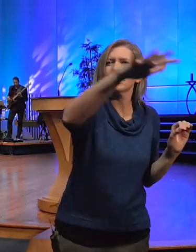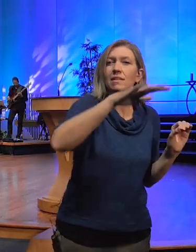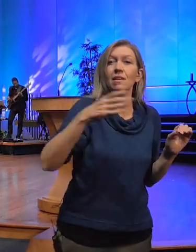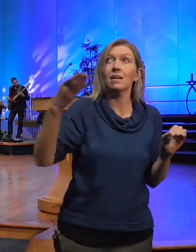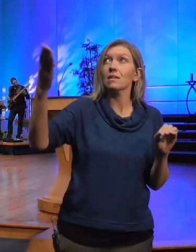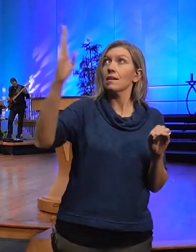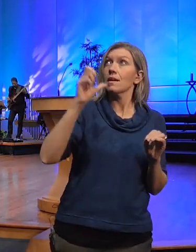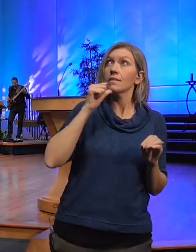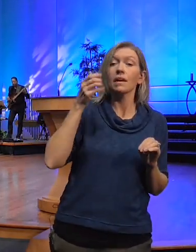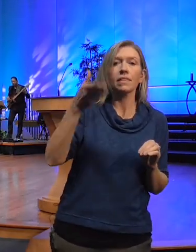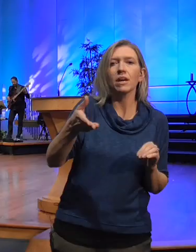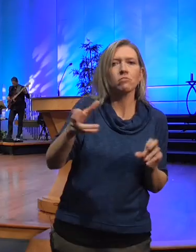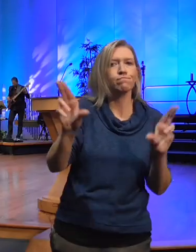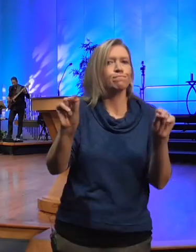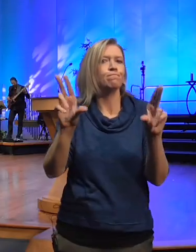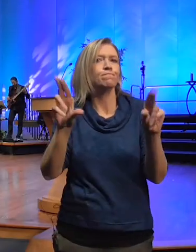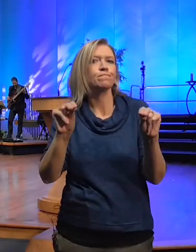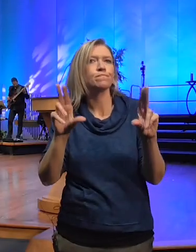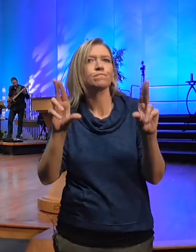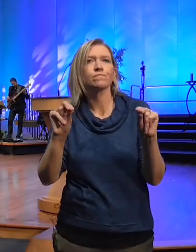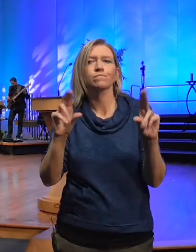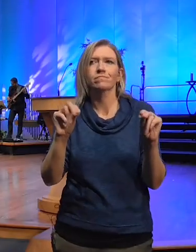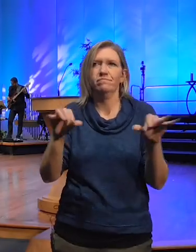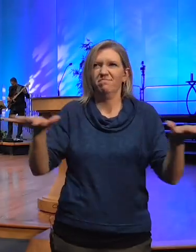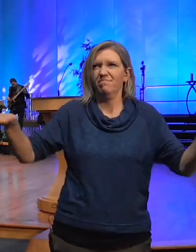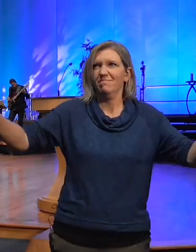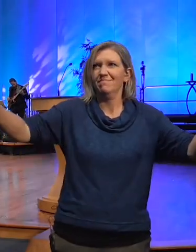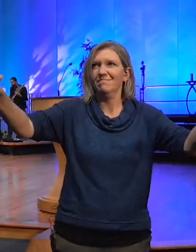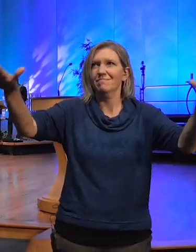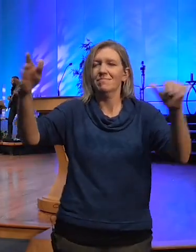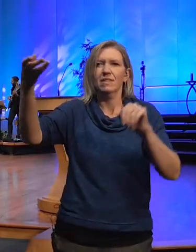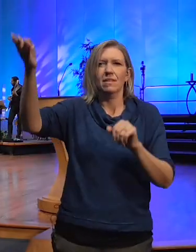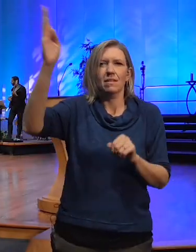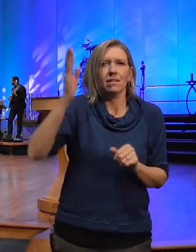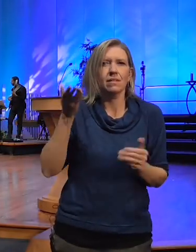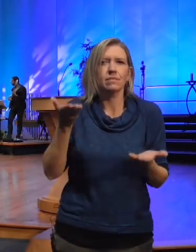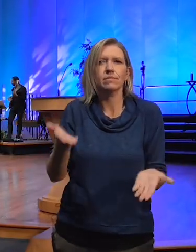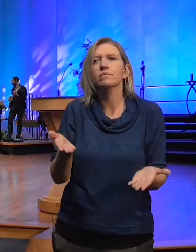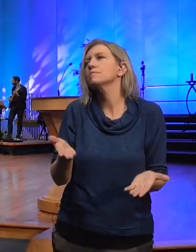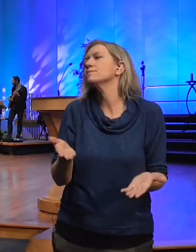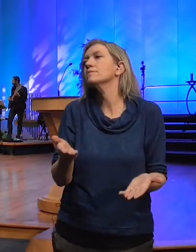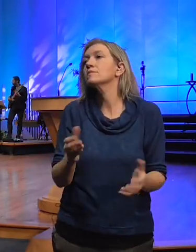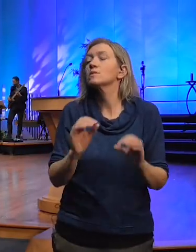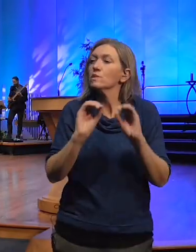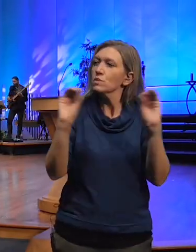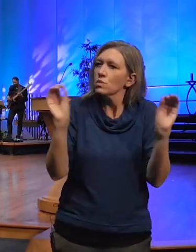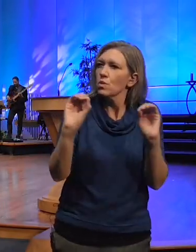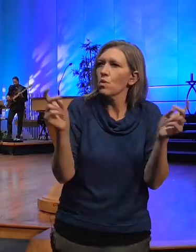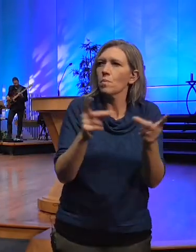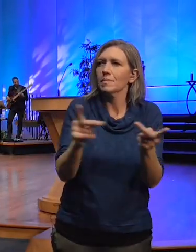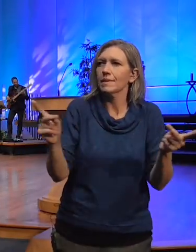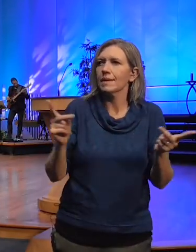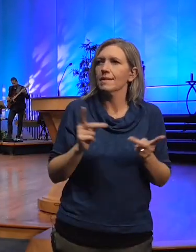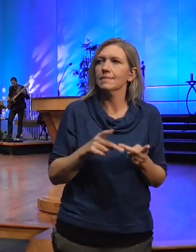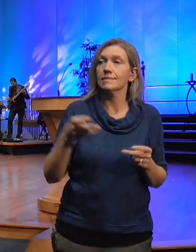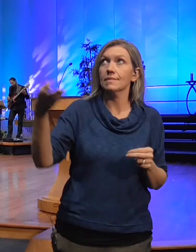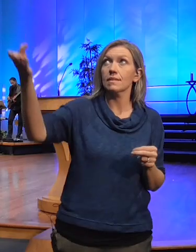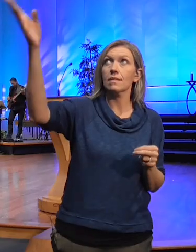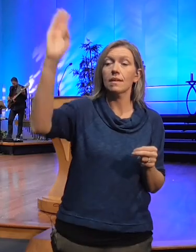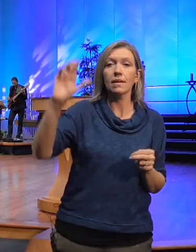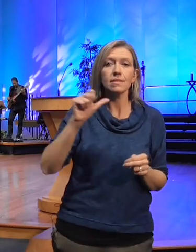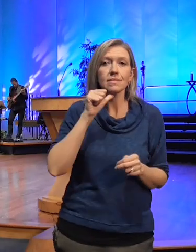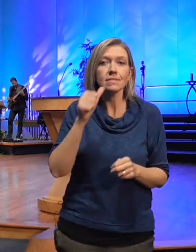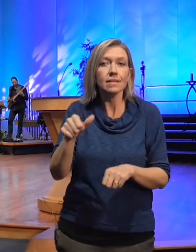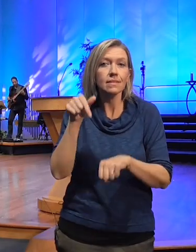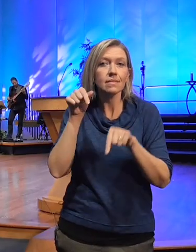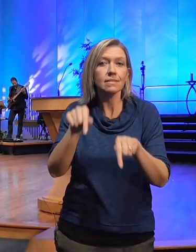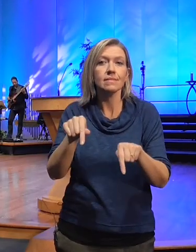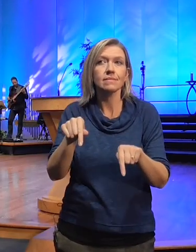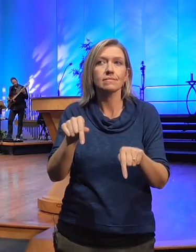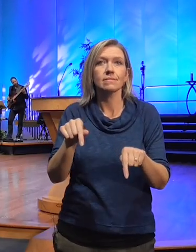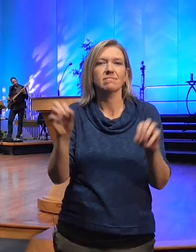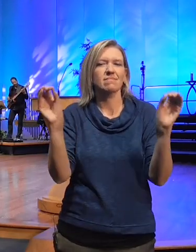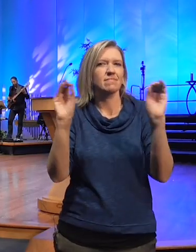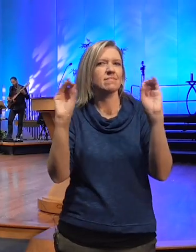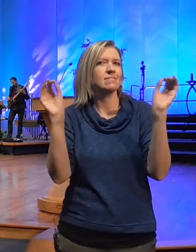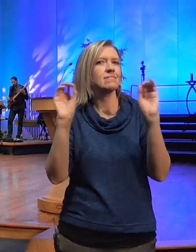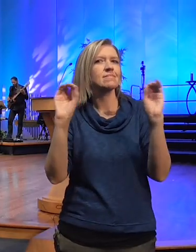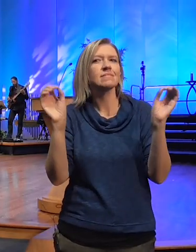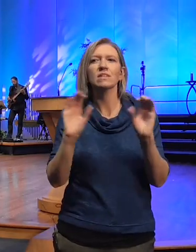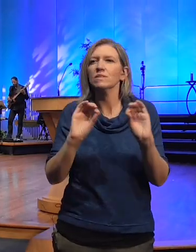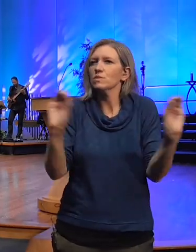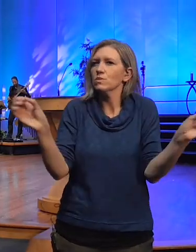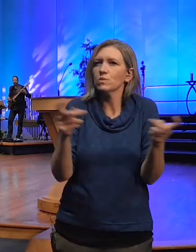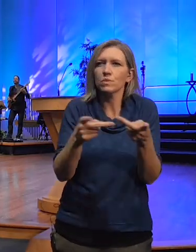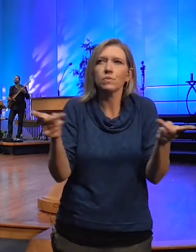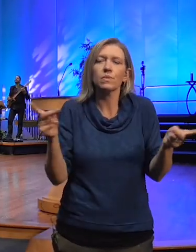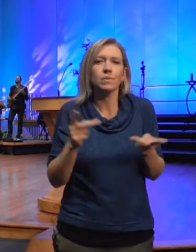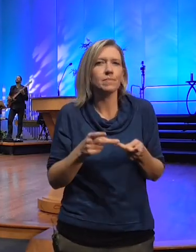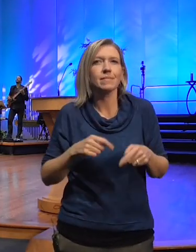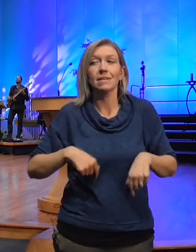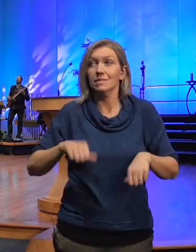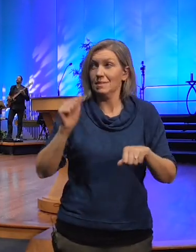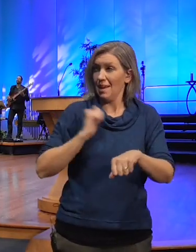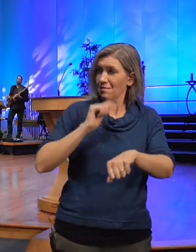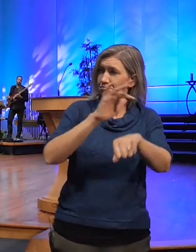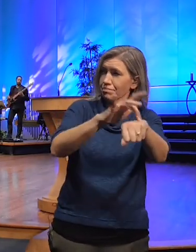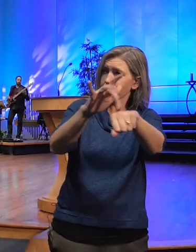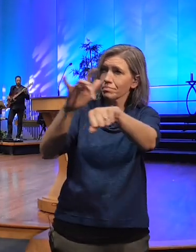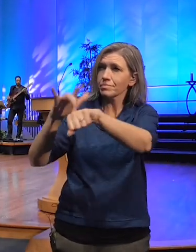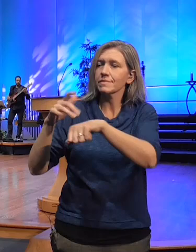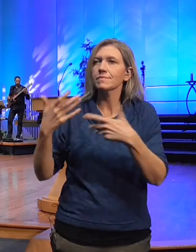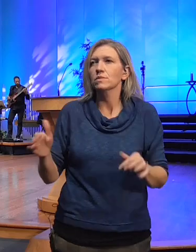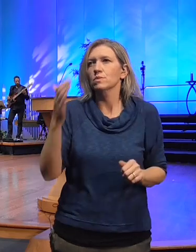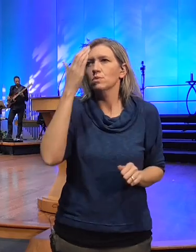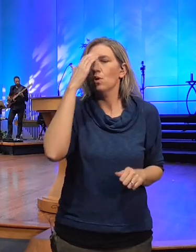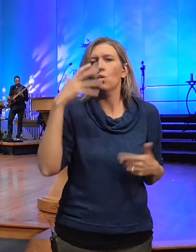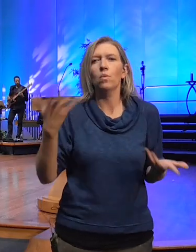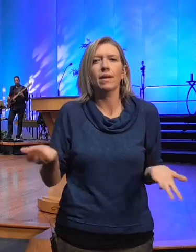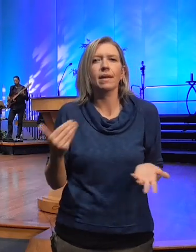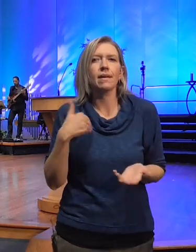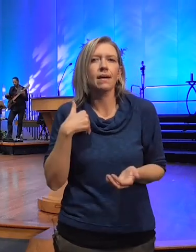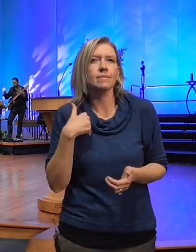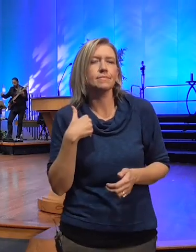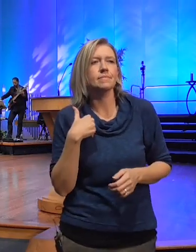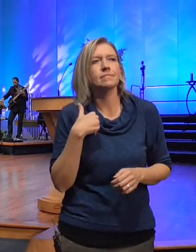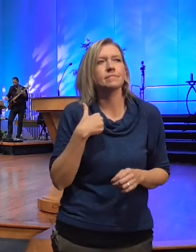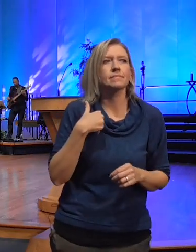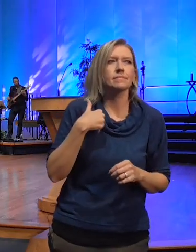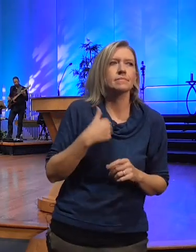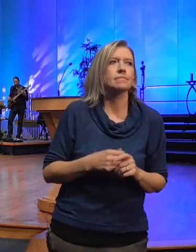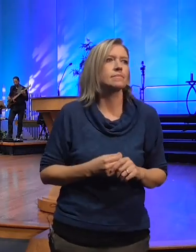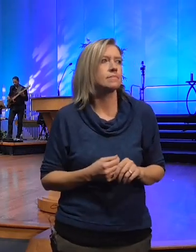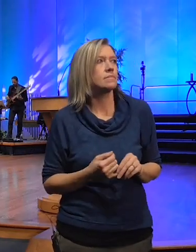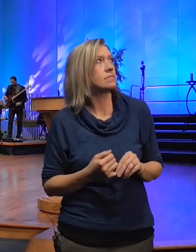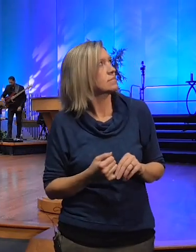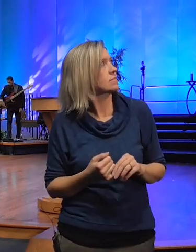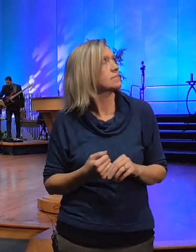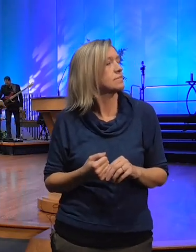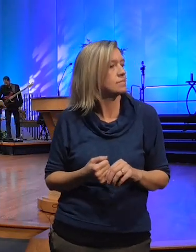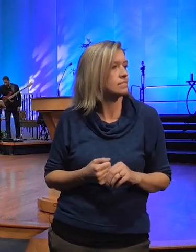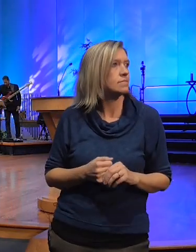not there is nowhere that God is Not everywhere I am I know what I got I forgot